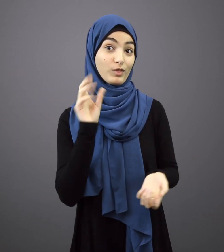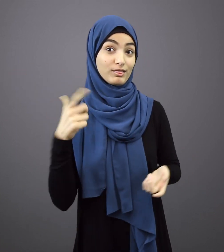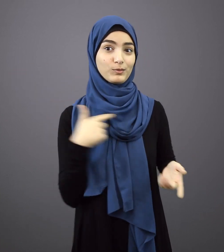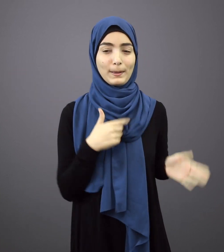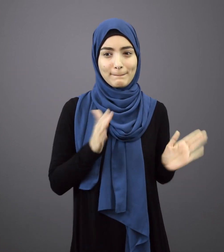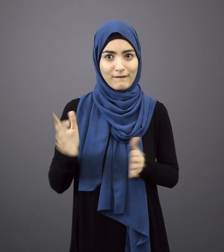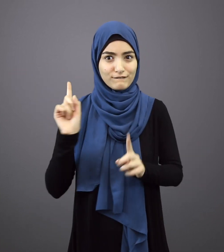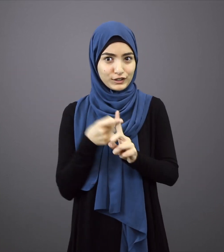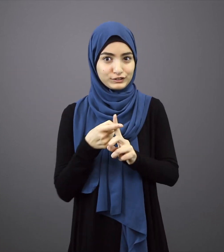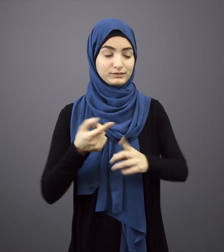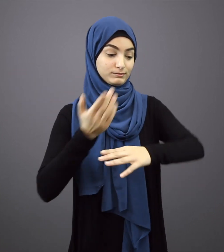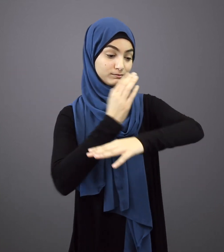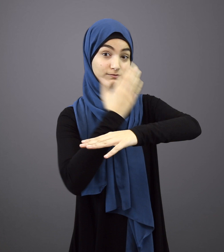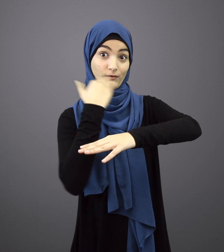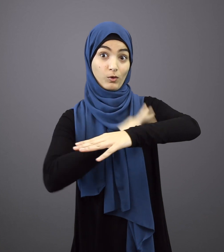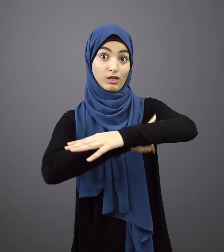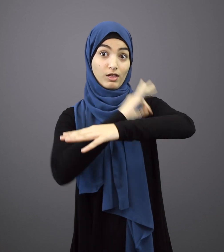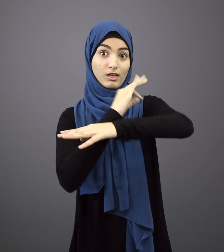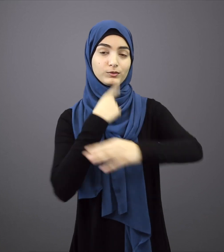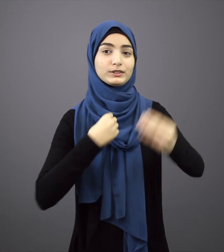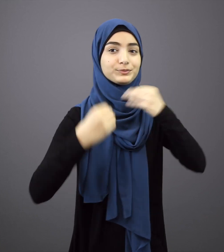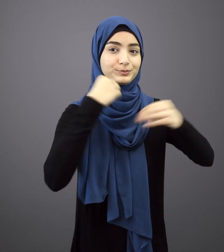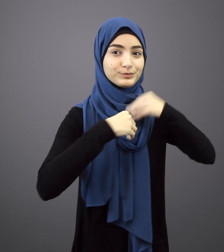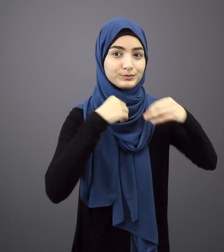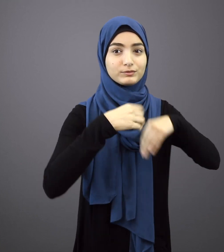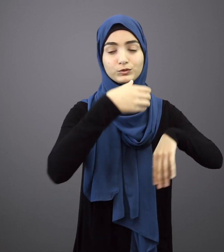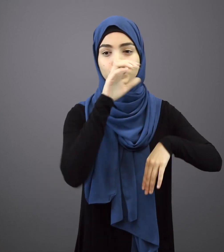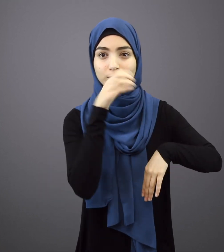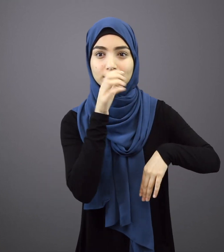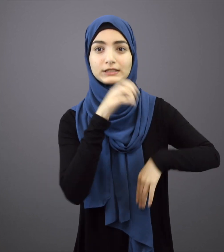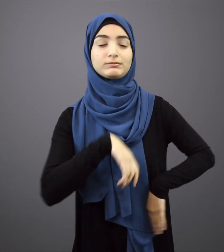We prepare for that by eating and drinking water before dawn